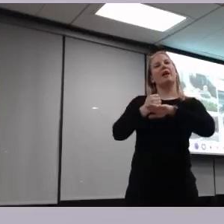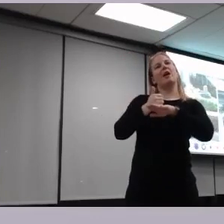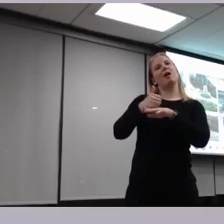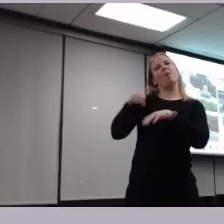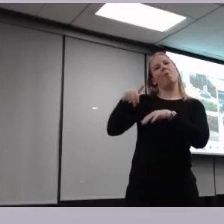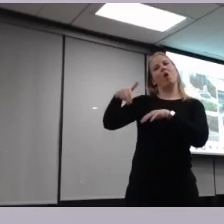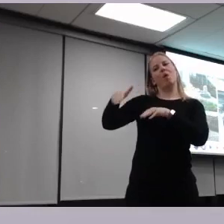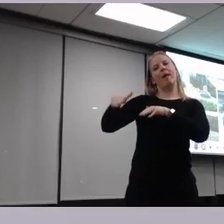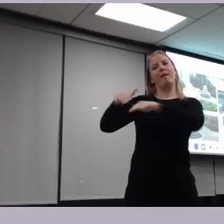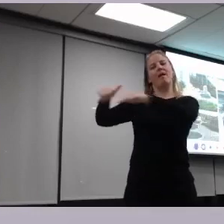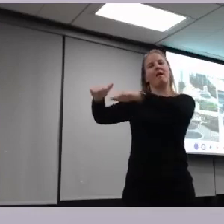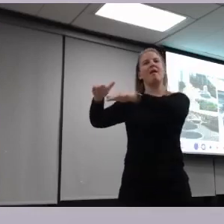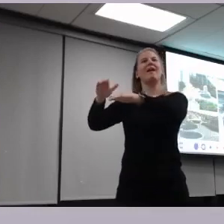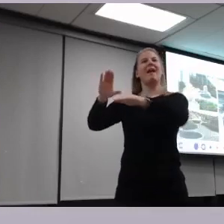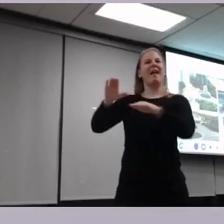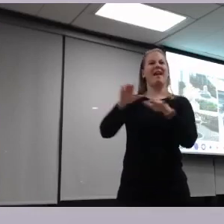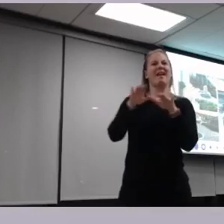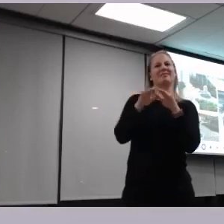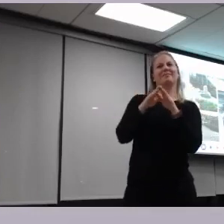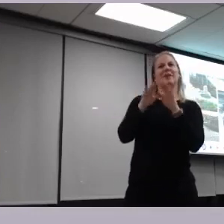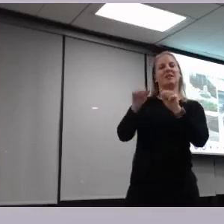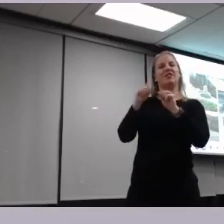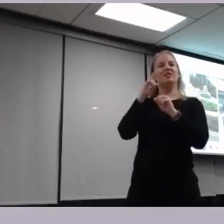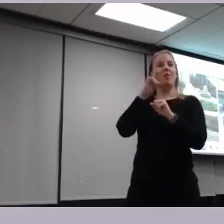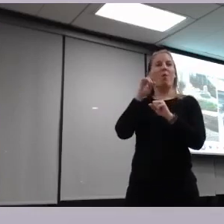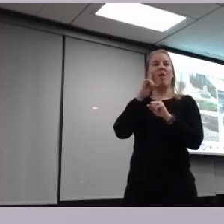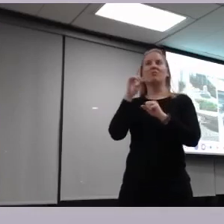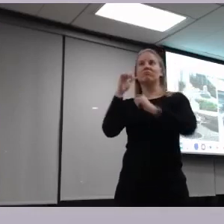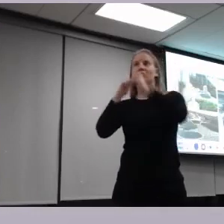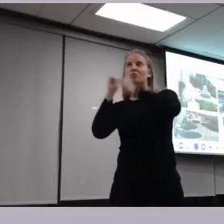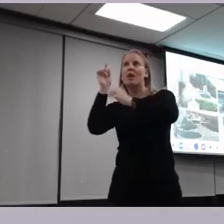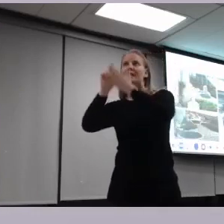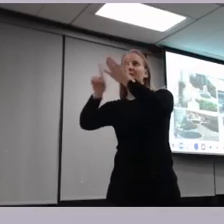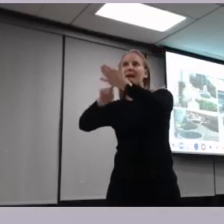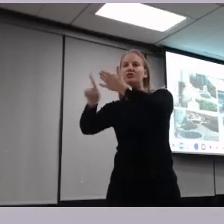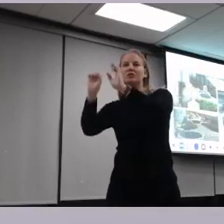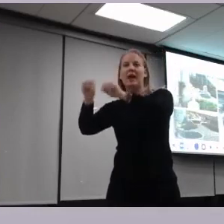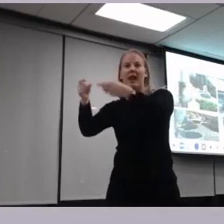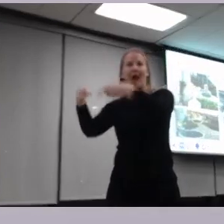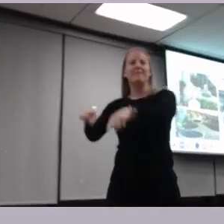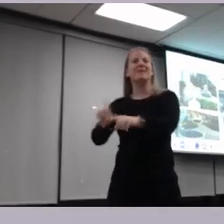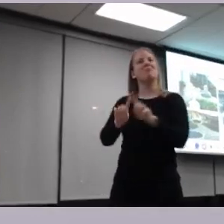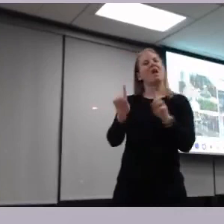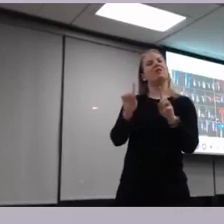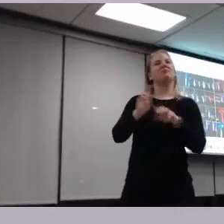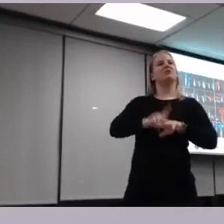But these that spaces also double function as program areas that slide.